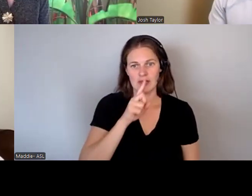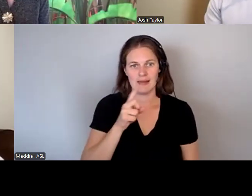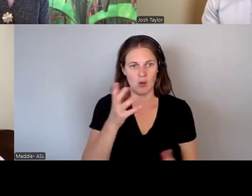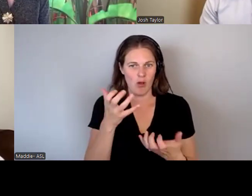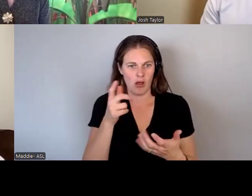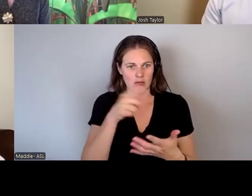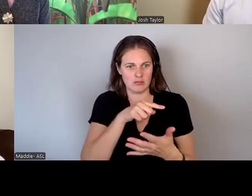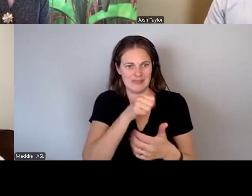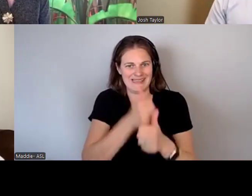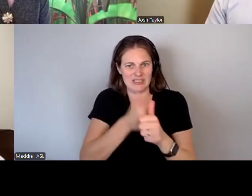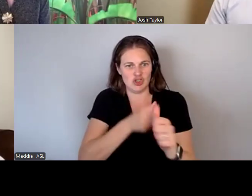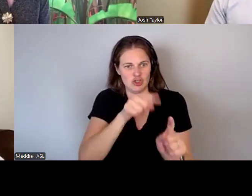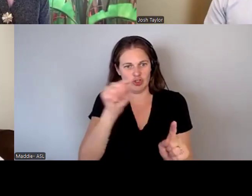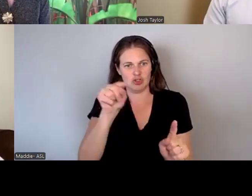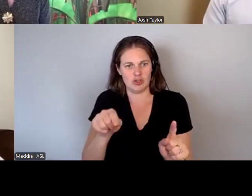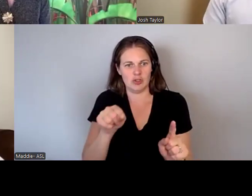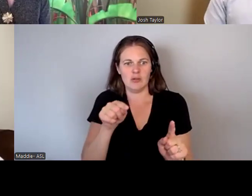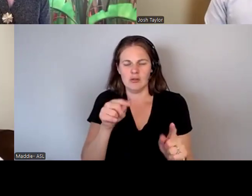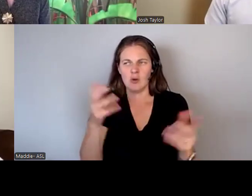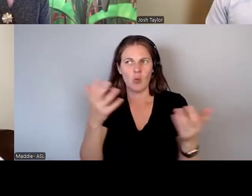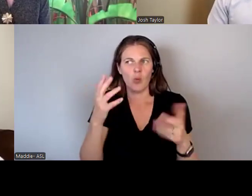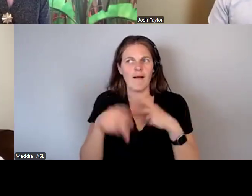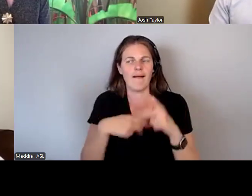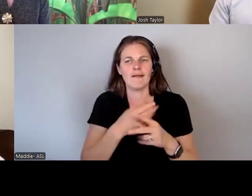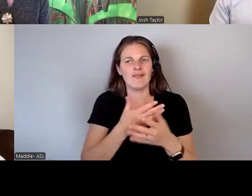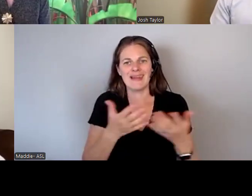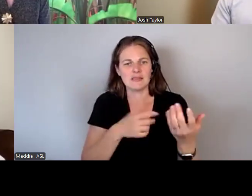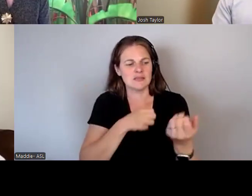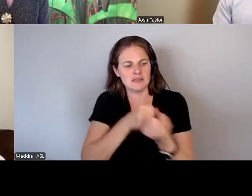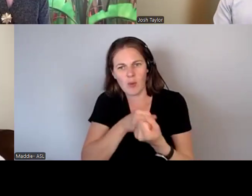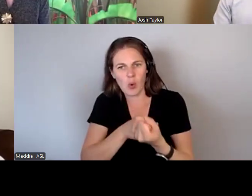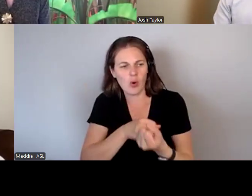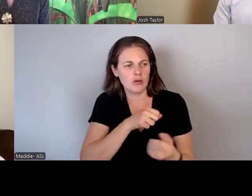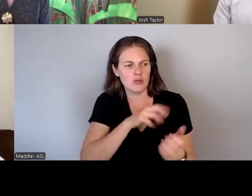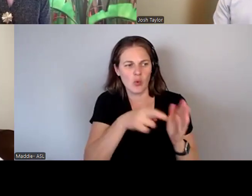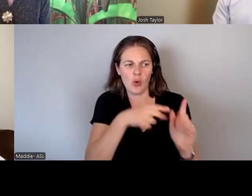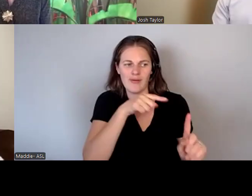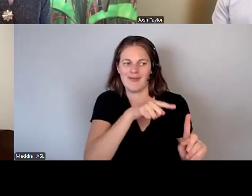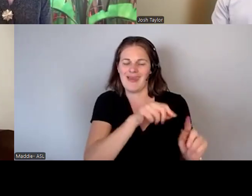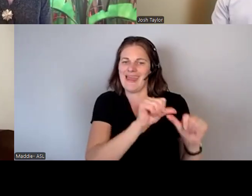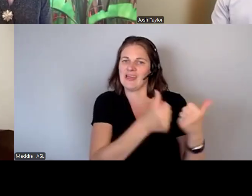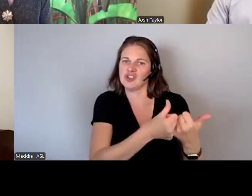about what kinds of things, what kind of supports and what kind of role these agencies can play